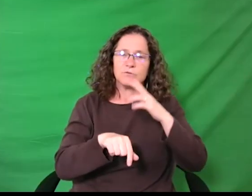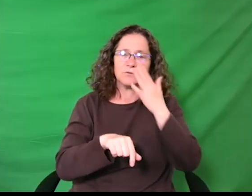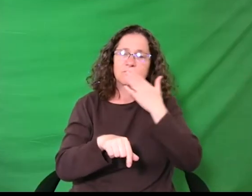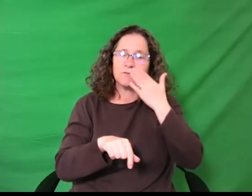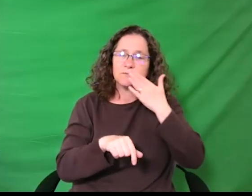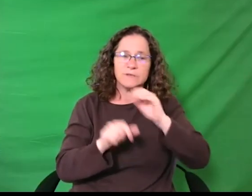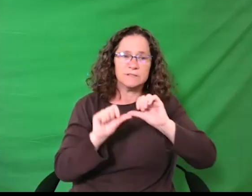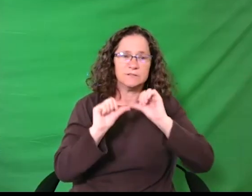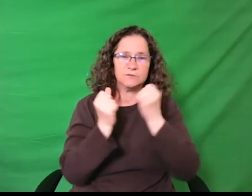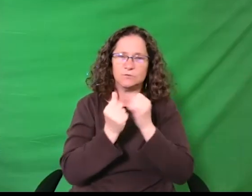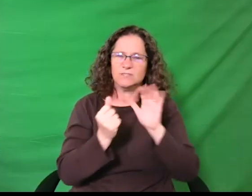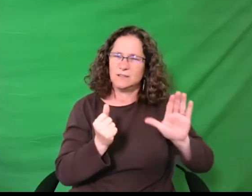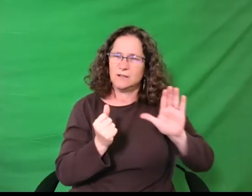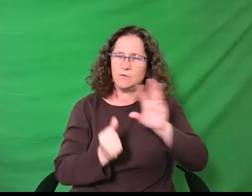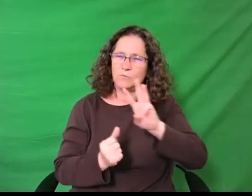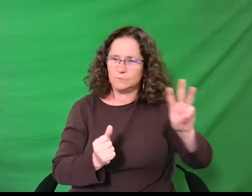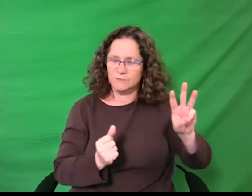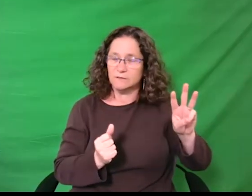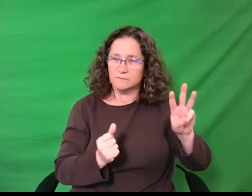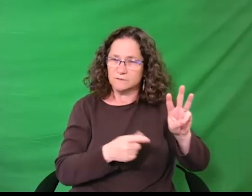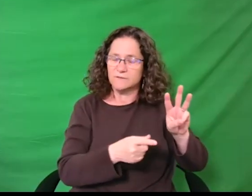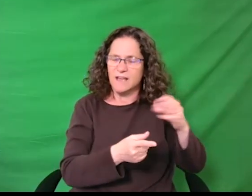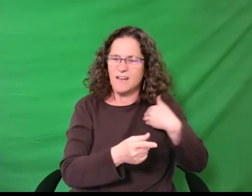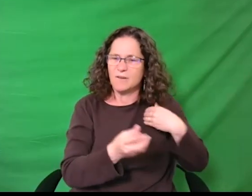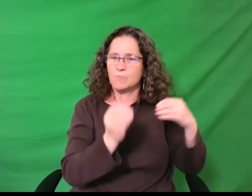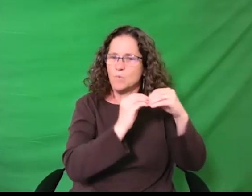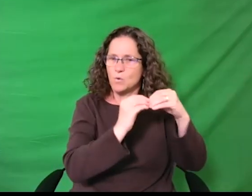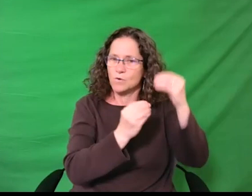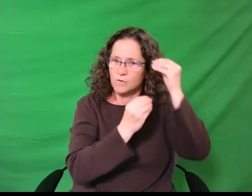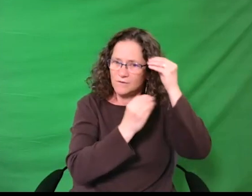website as a place for more information and more resources.